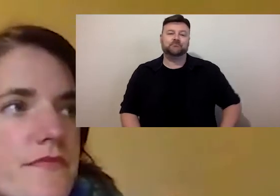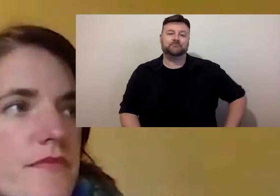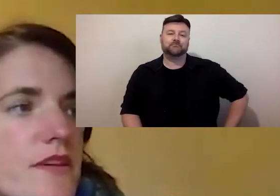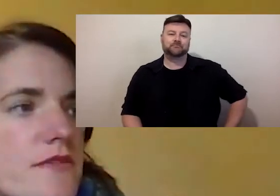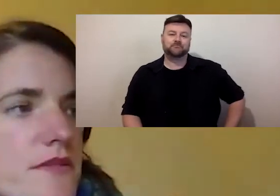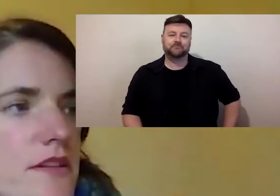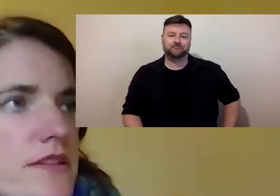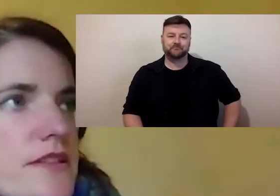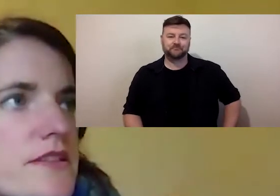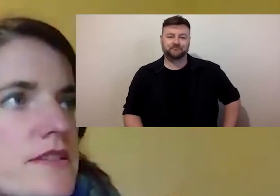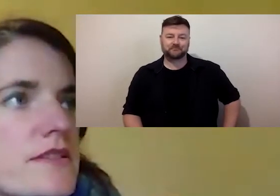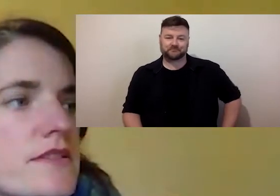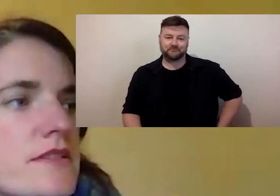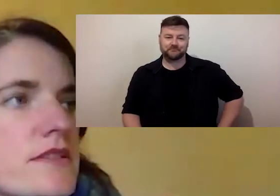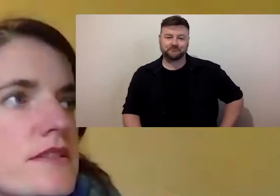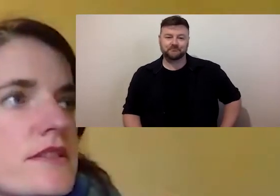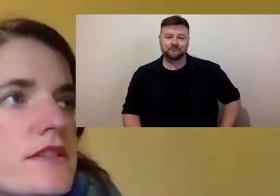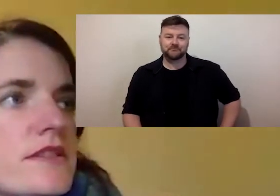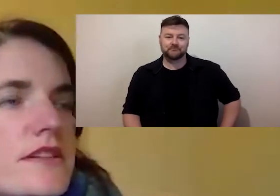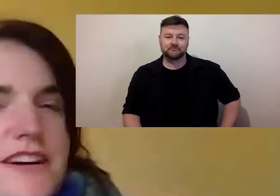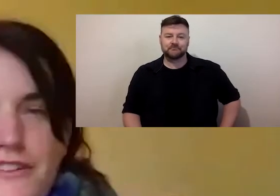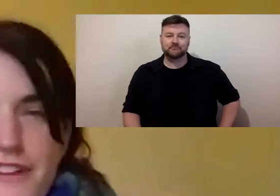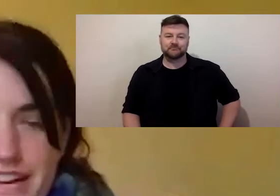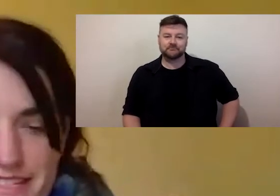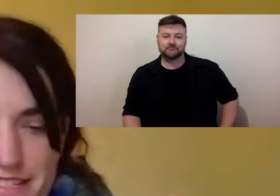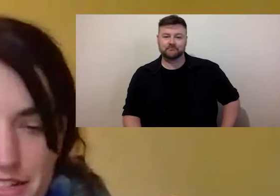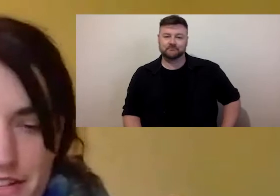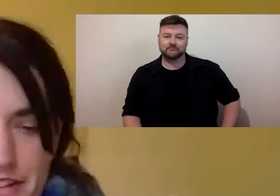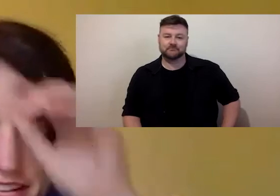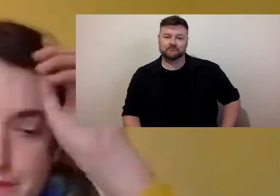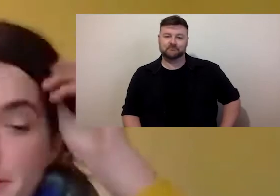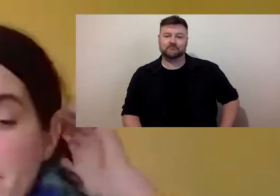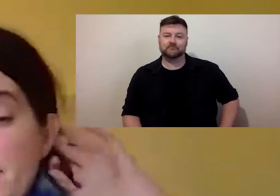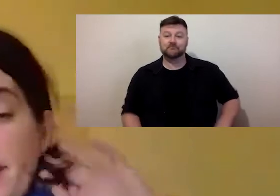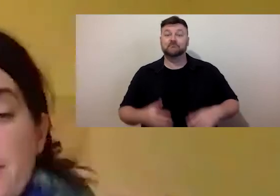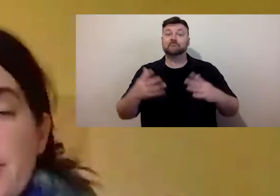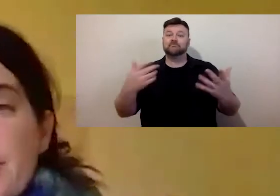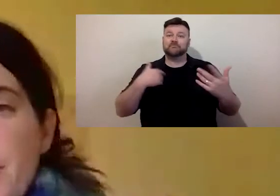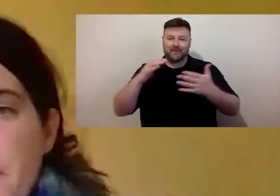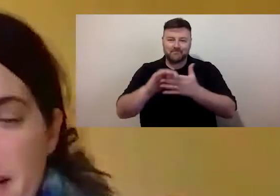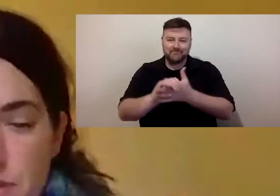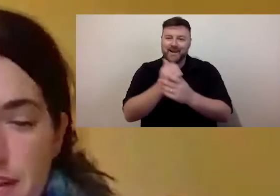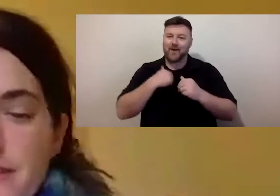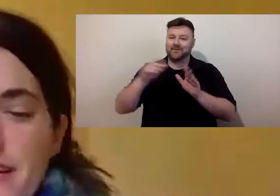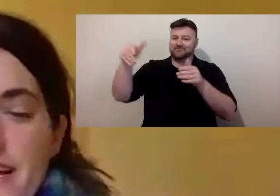is with great pleasure that I introduce to you Matt Cornell today